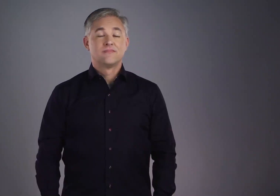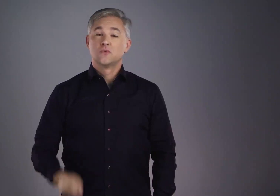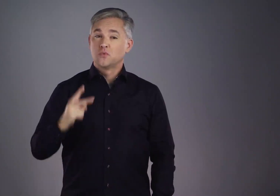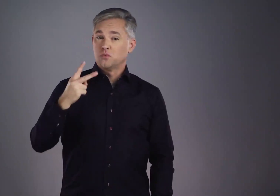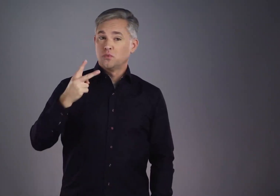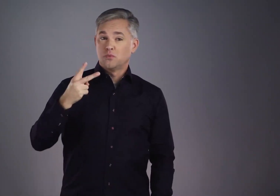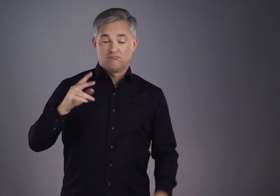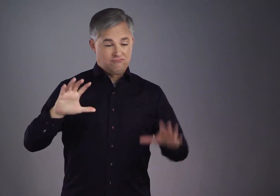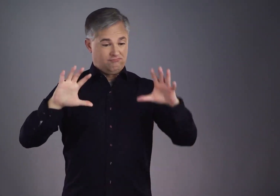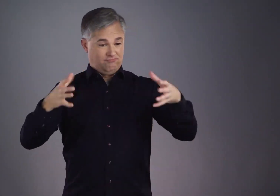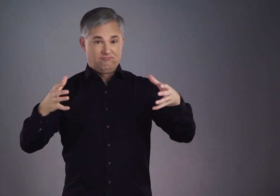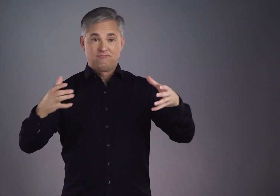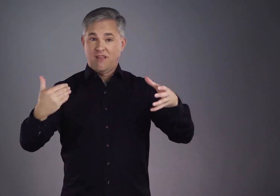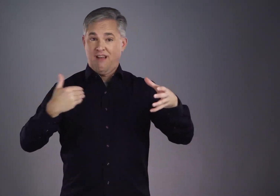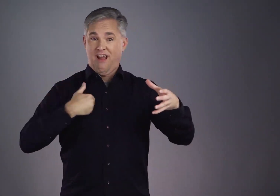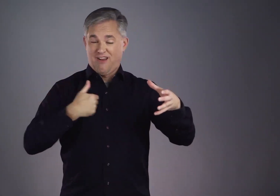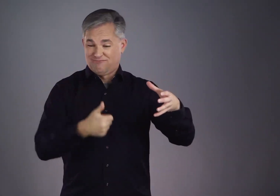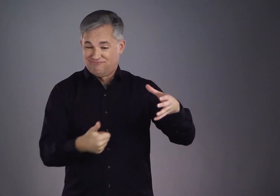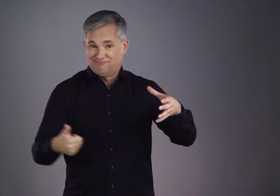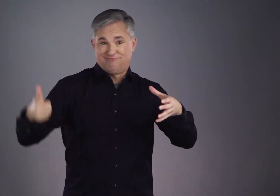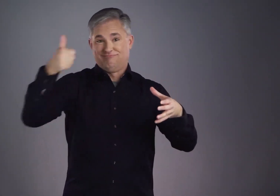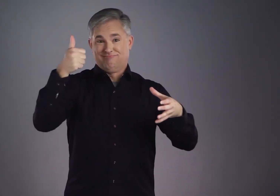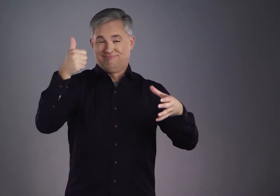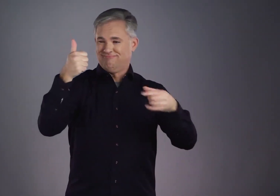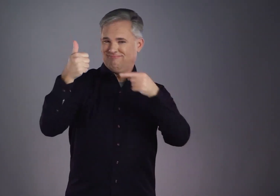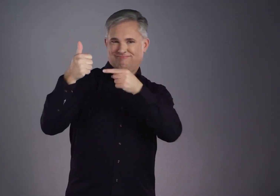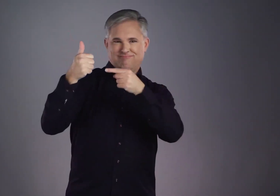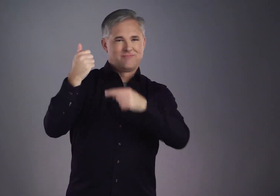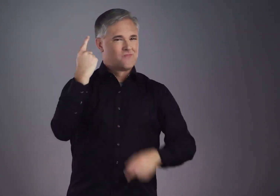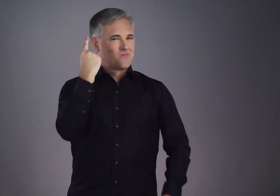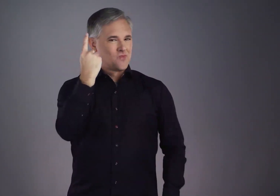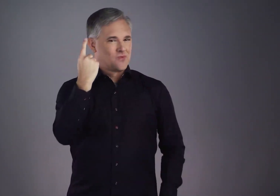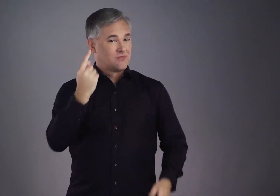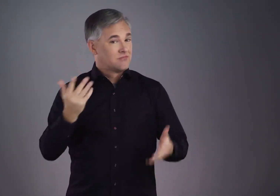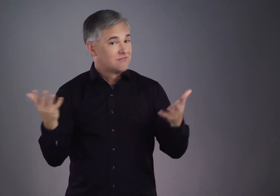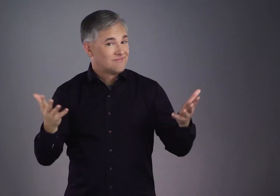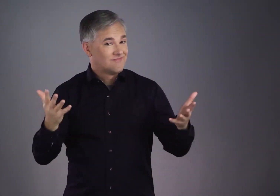2. — For our group purpose there is but one ultimate authority